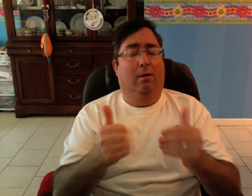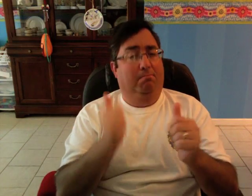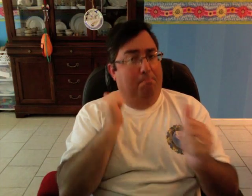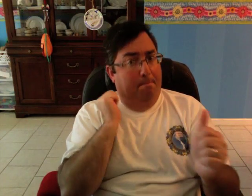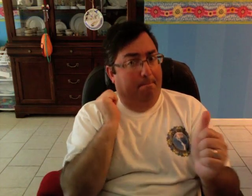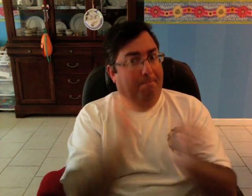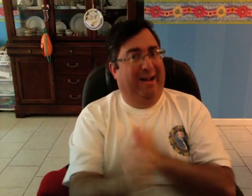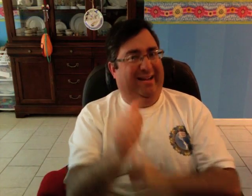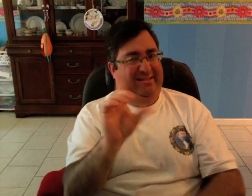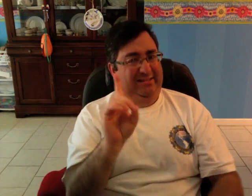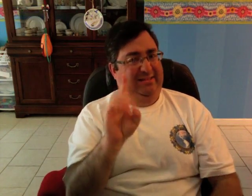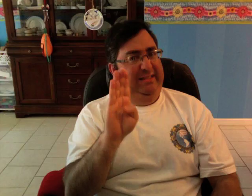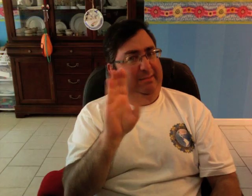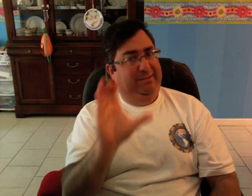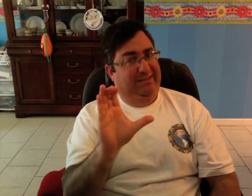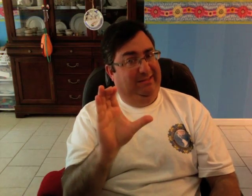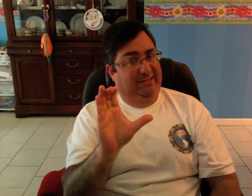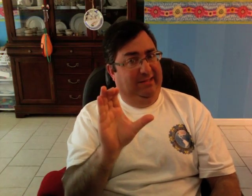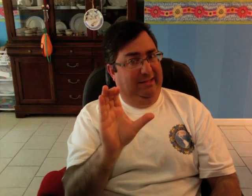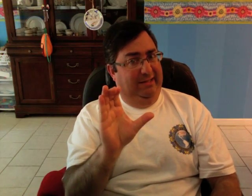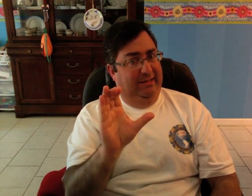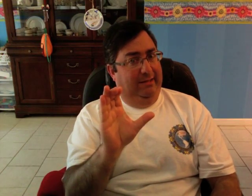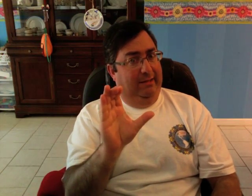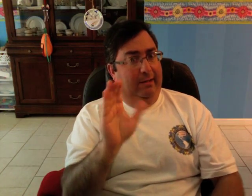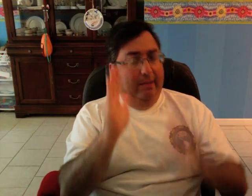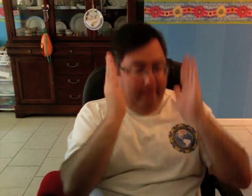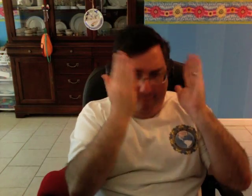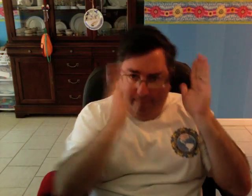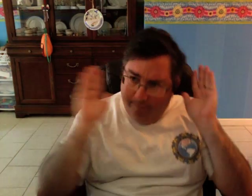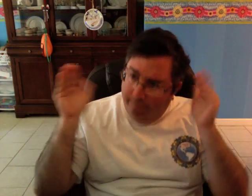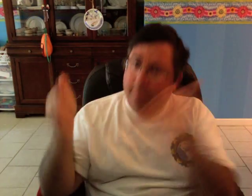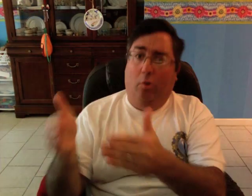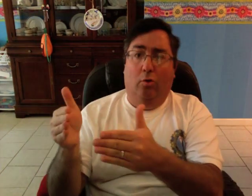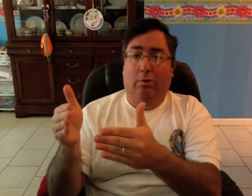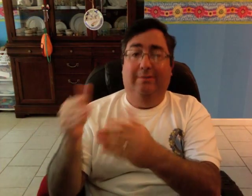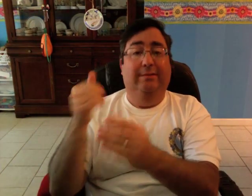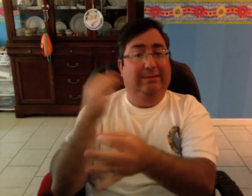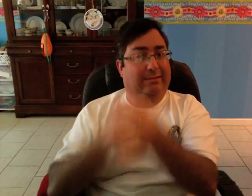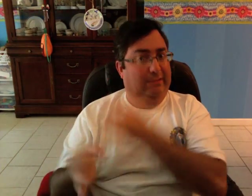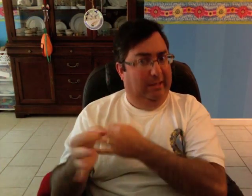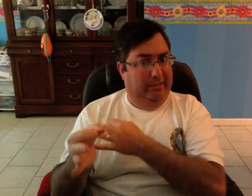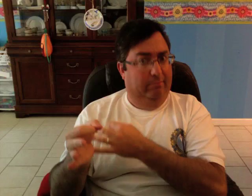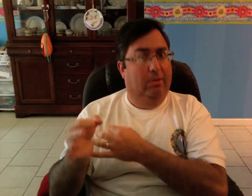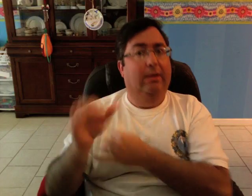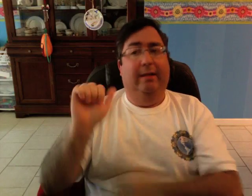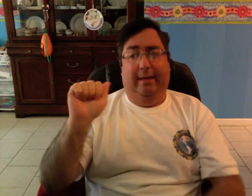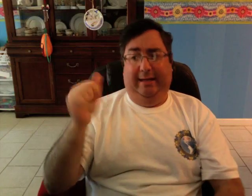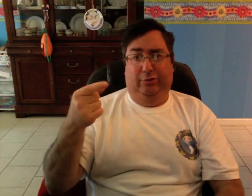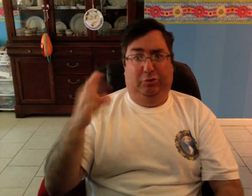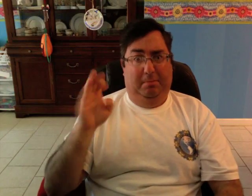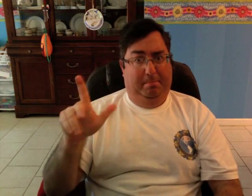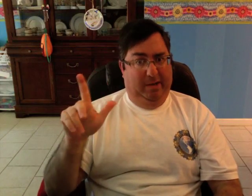past DBC and focus on AGBell instead.